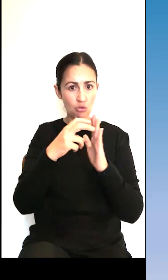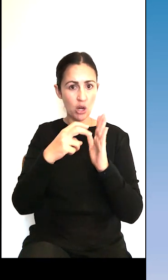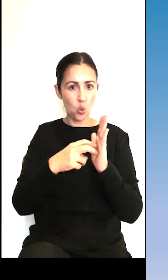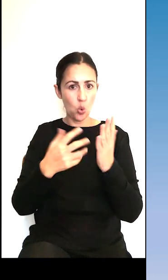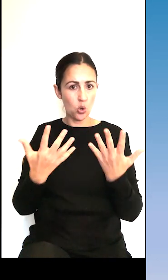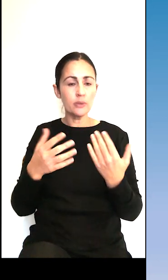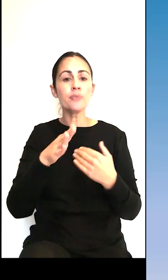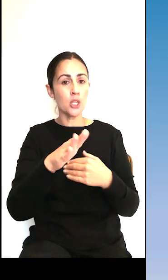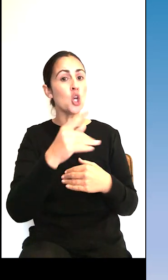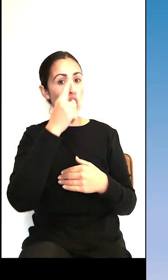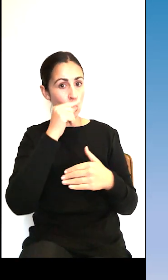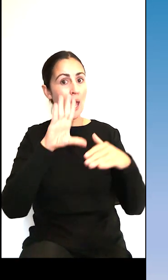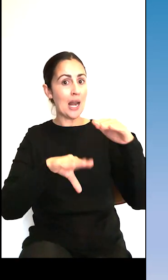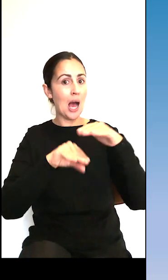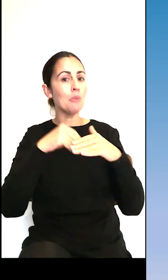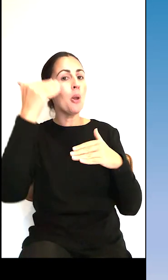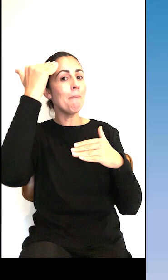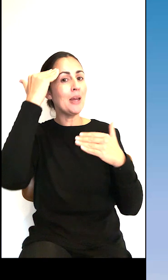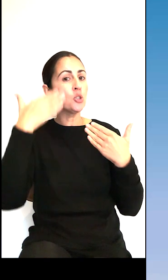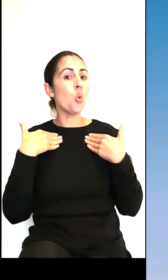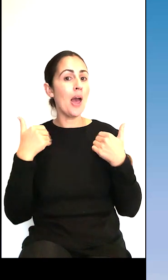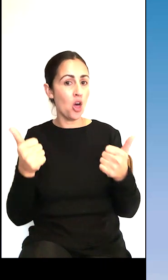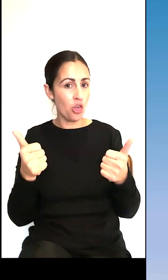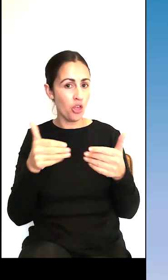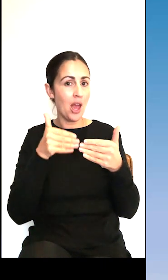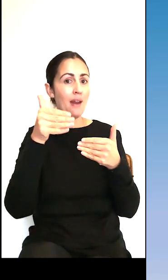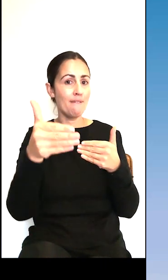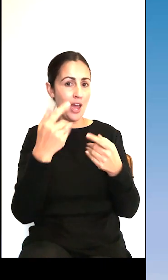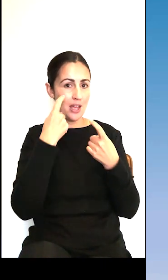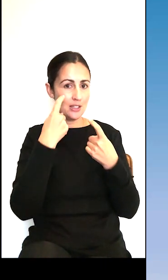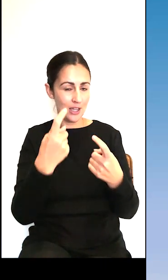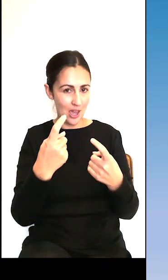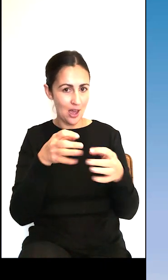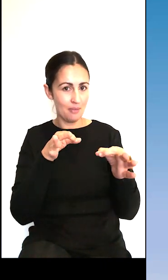you can upload a mental health advance directive into the My Health Record system,